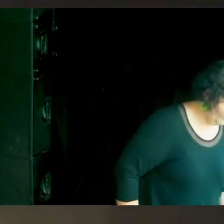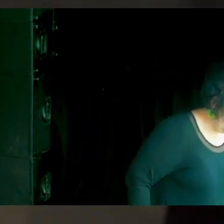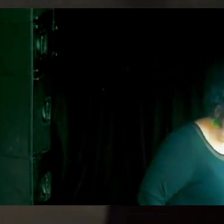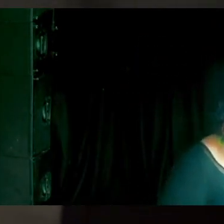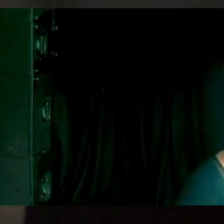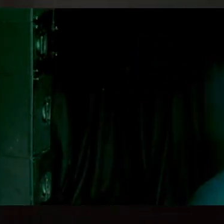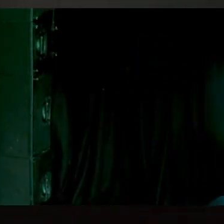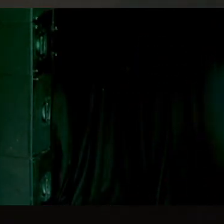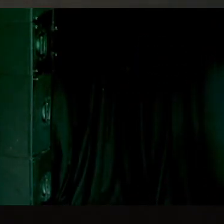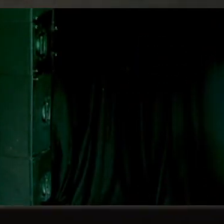so you see how